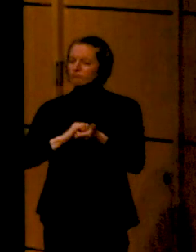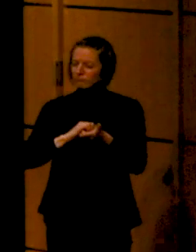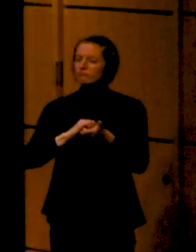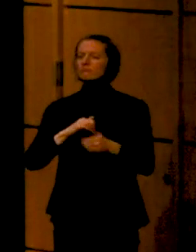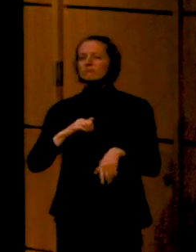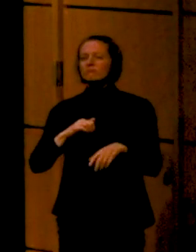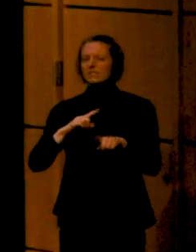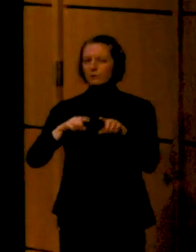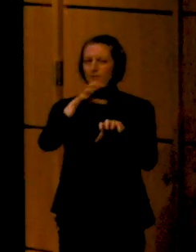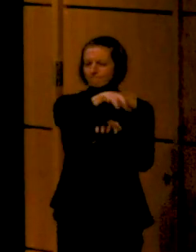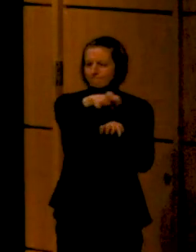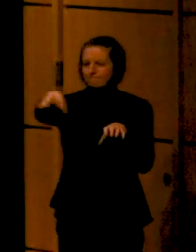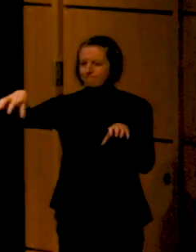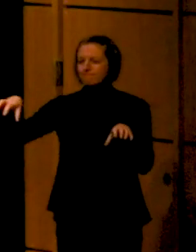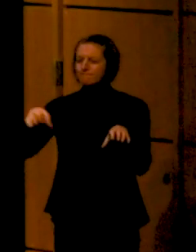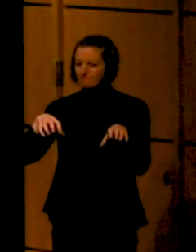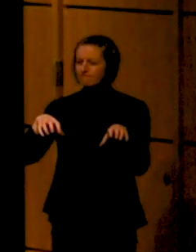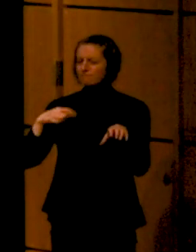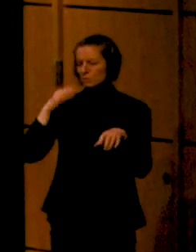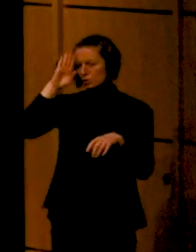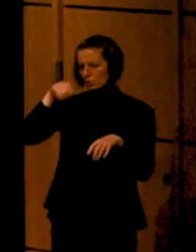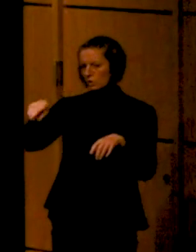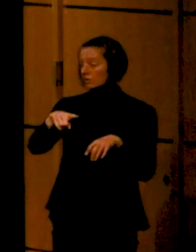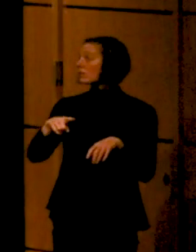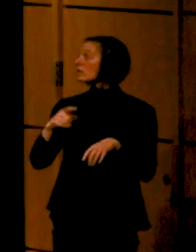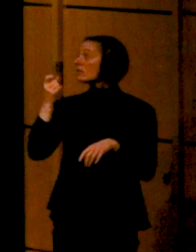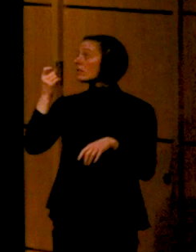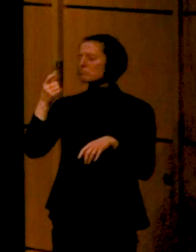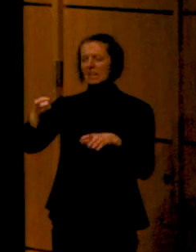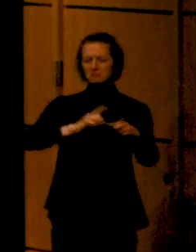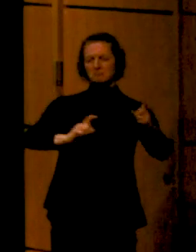street. But most of these images of Mount St. Helens are in private hands.